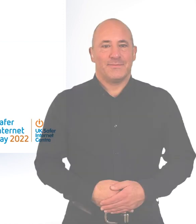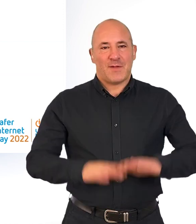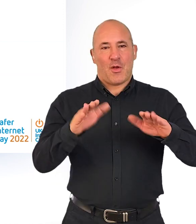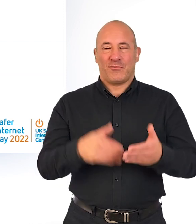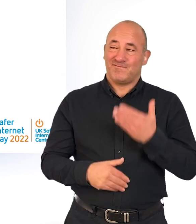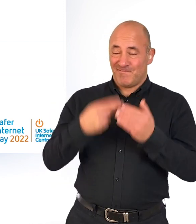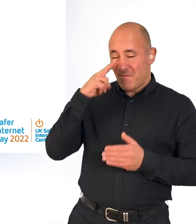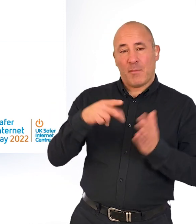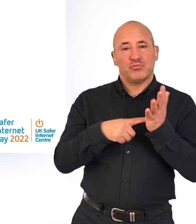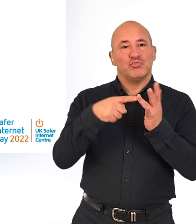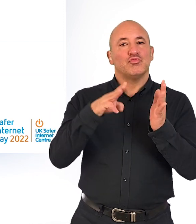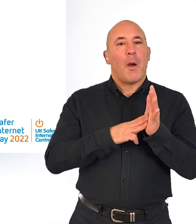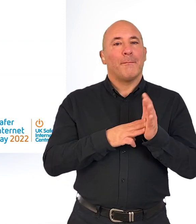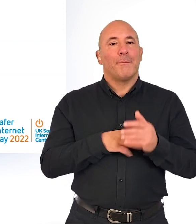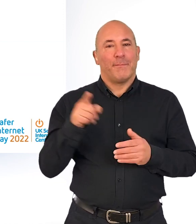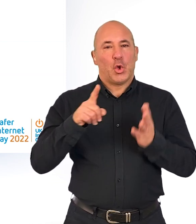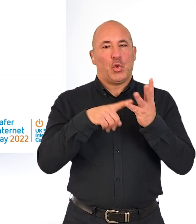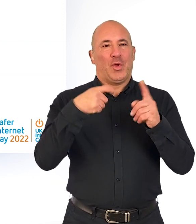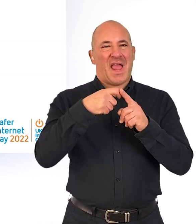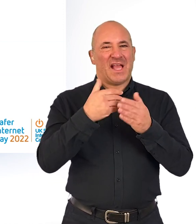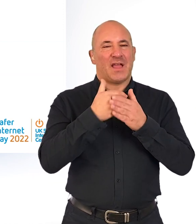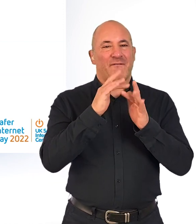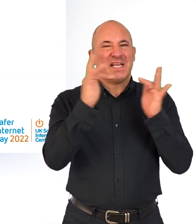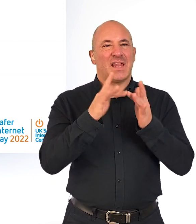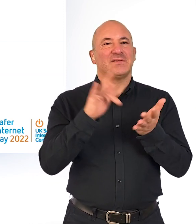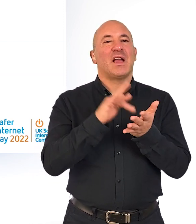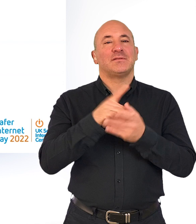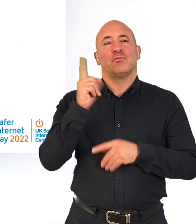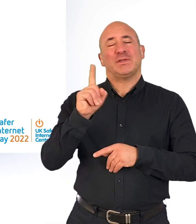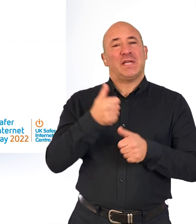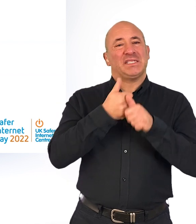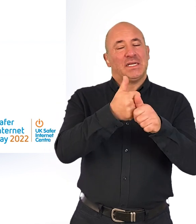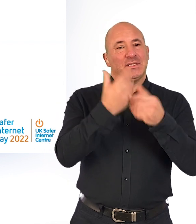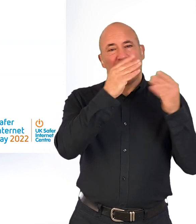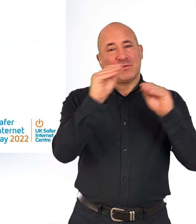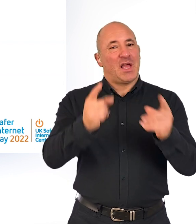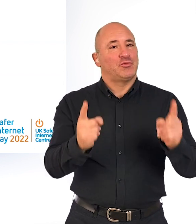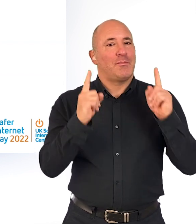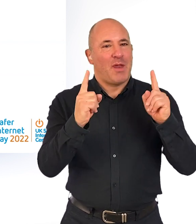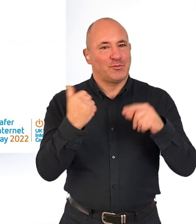Hello, my name is Tom and I am an Assistant Education Manager at the UK Safer Internet Centre.